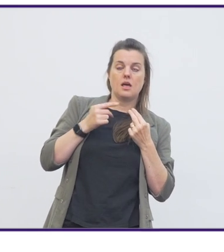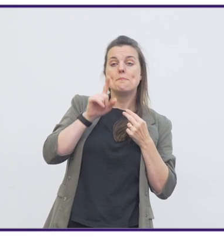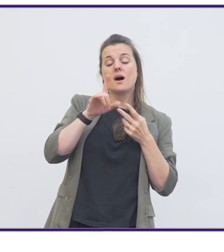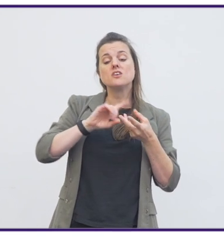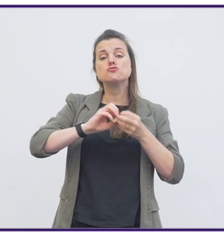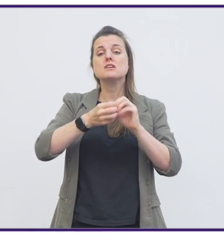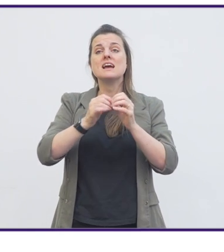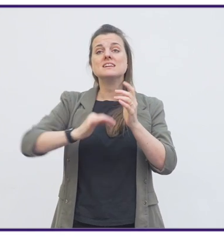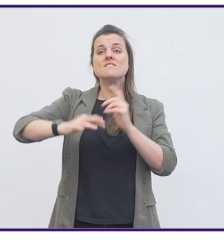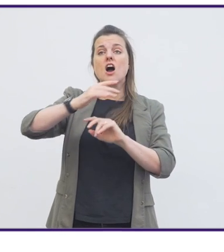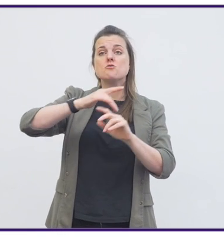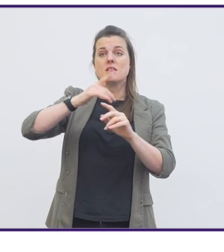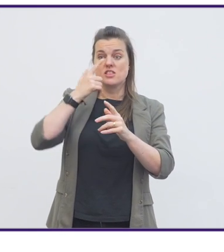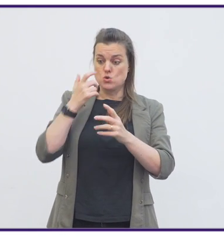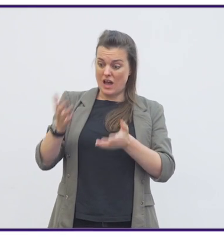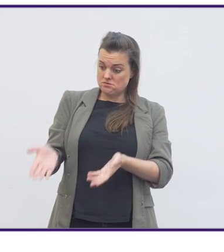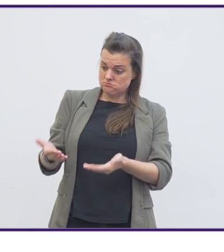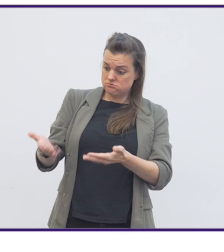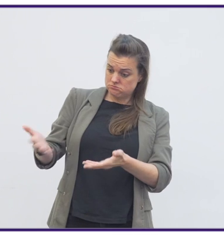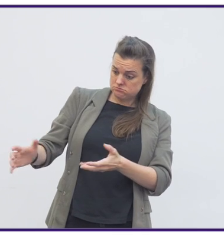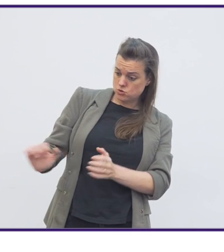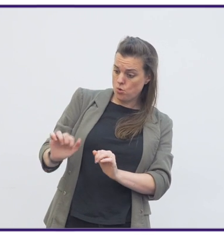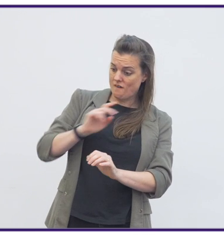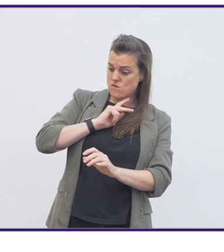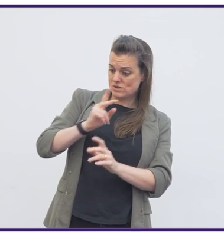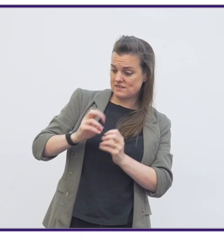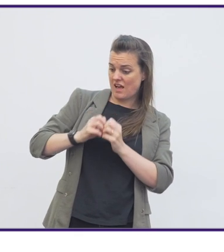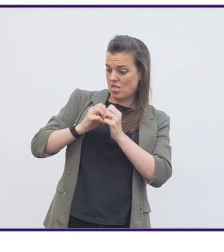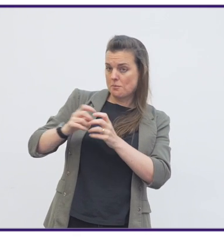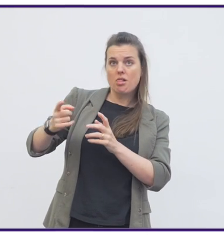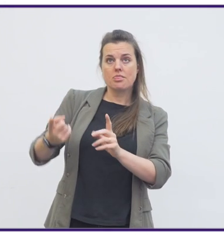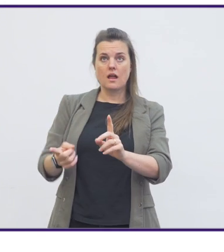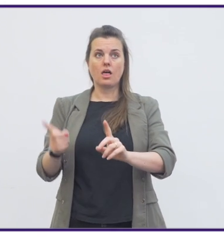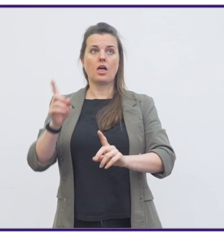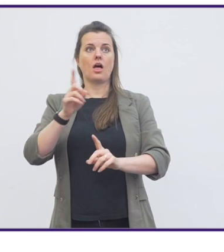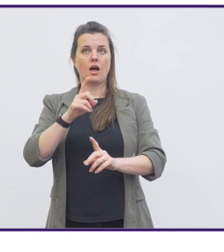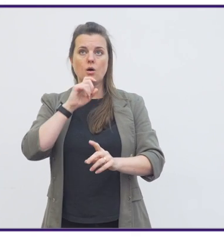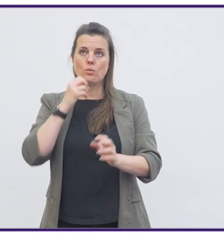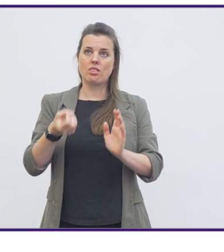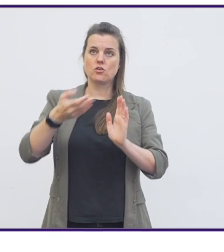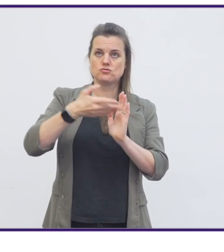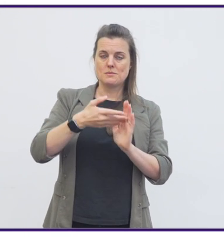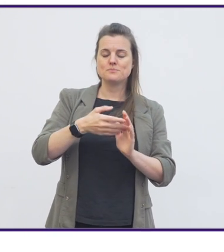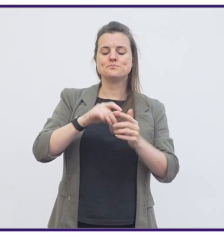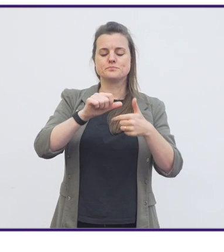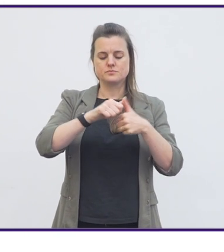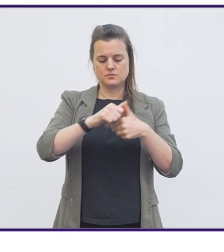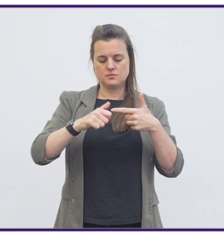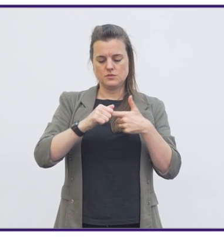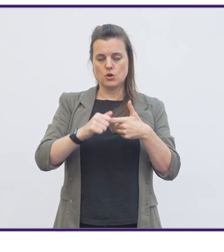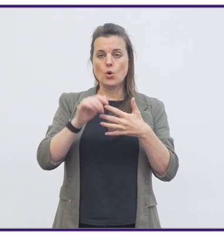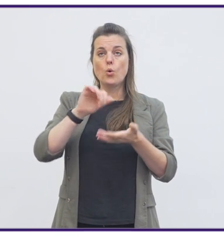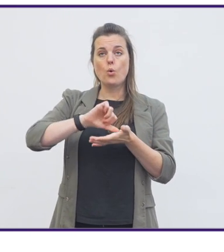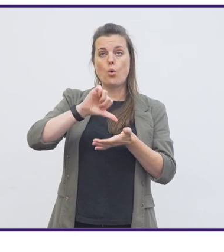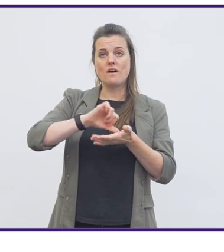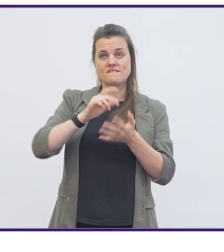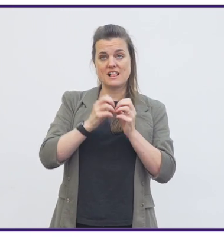you might just be surprised at the value that they bring. My next tip is core values. When you design solutions, make sure to understand